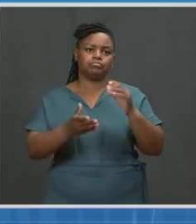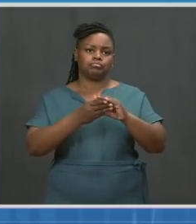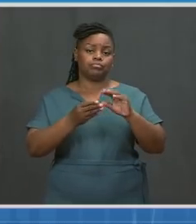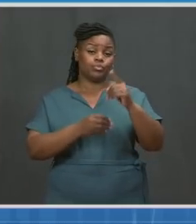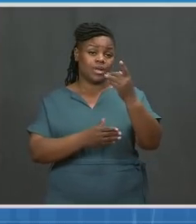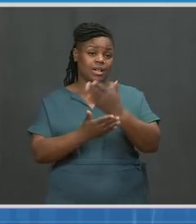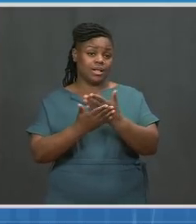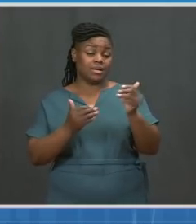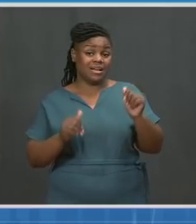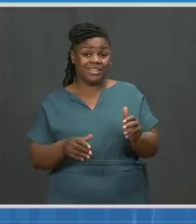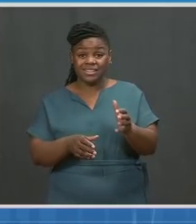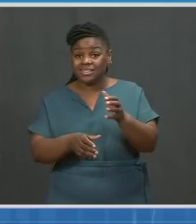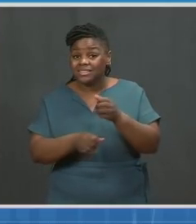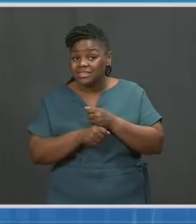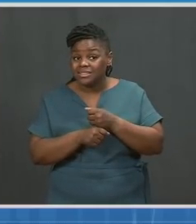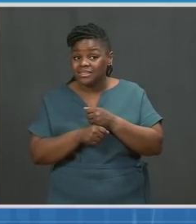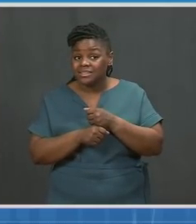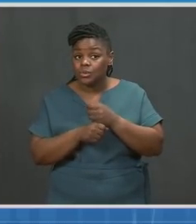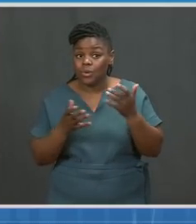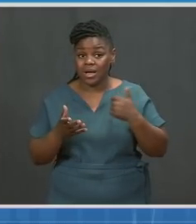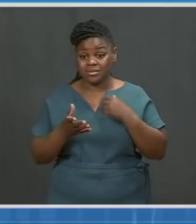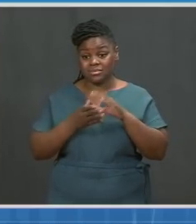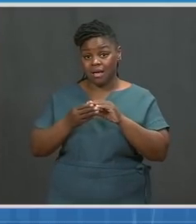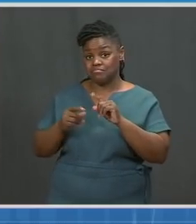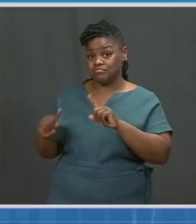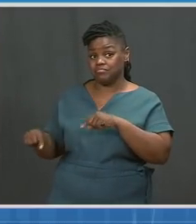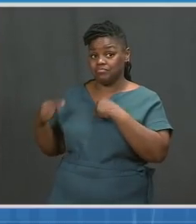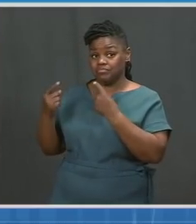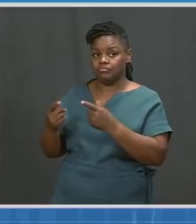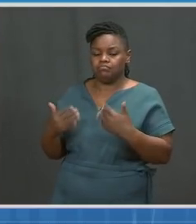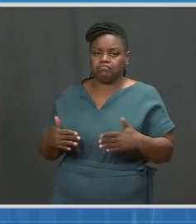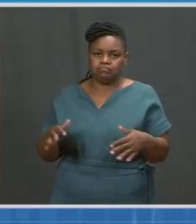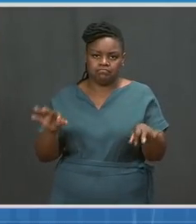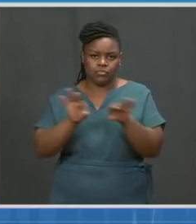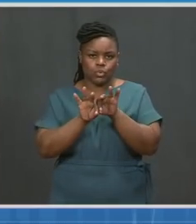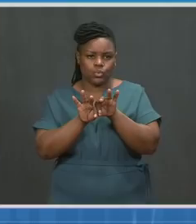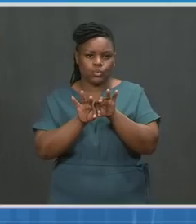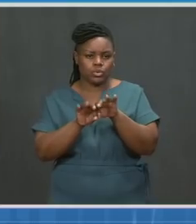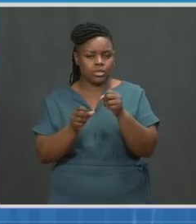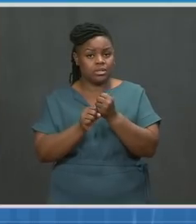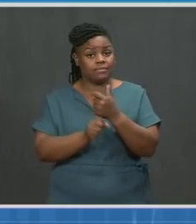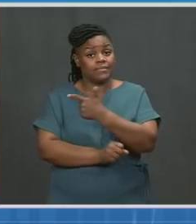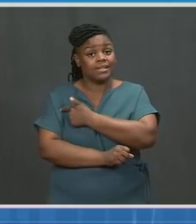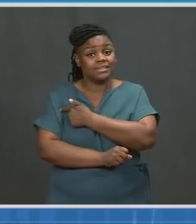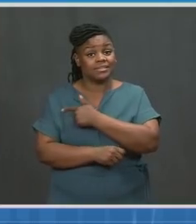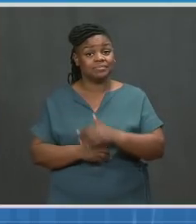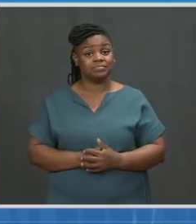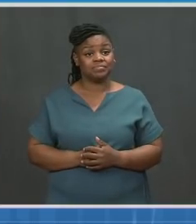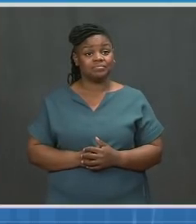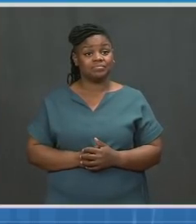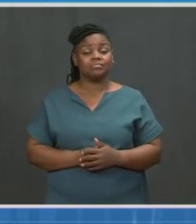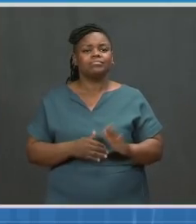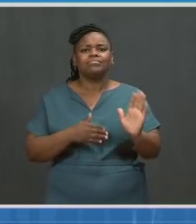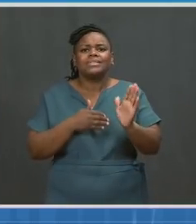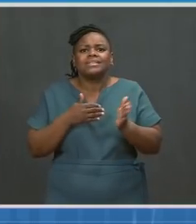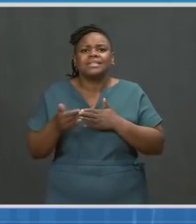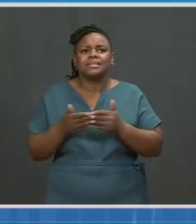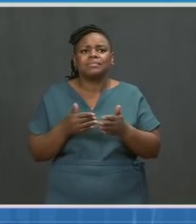that it's very important to get vaccinated. So as Dr. Walensky said, even when you're talking about variants --